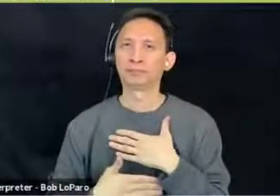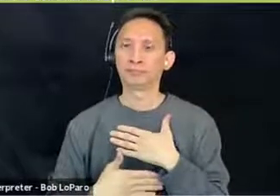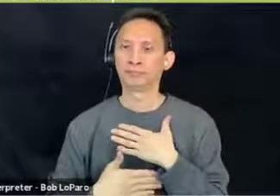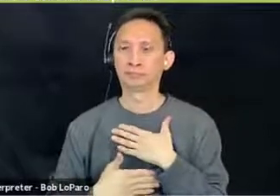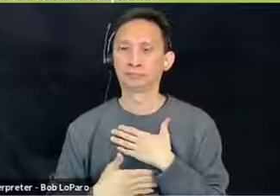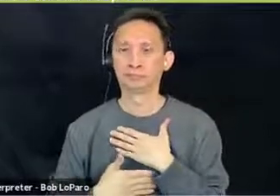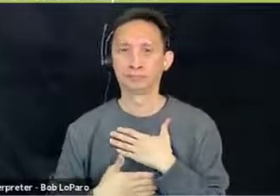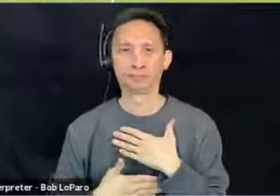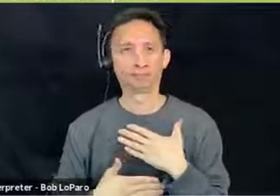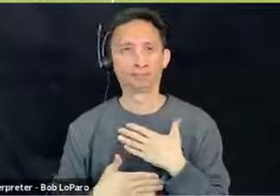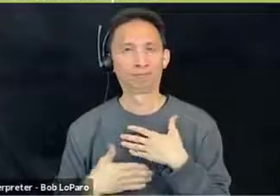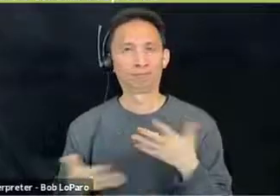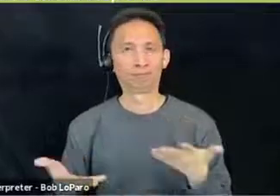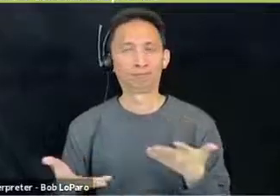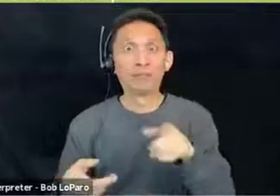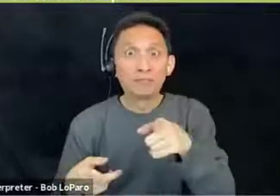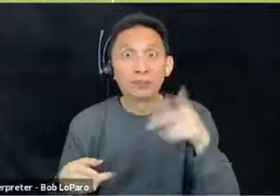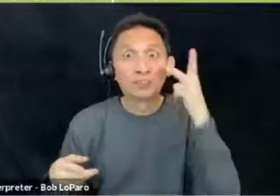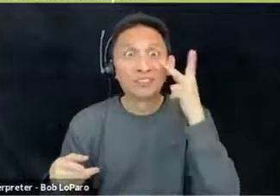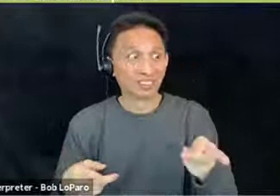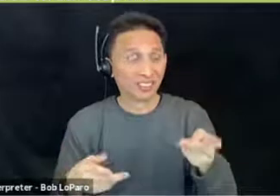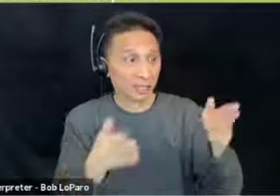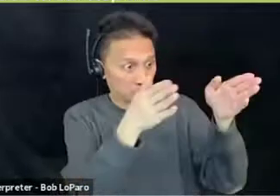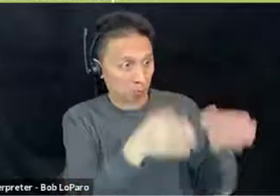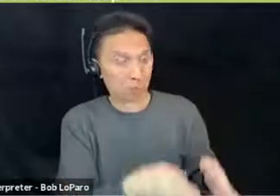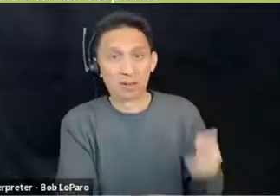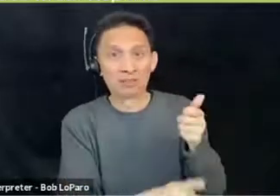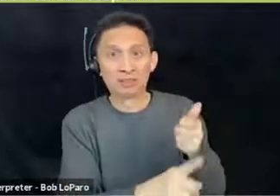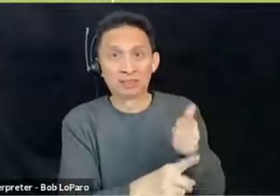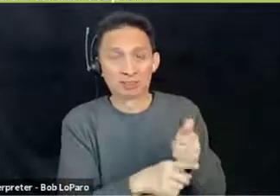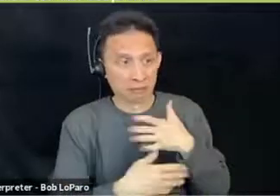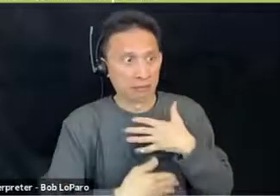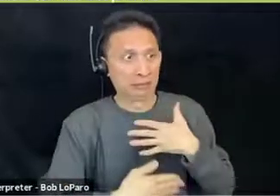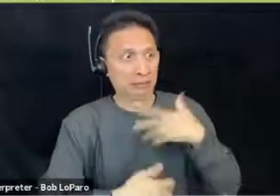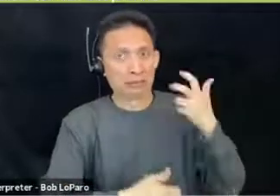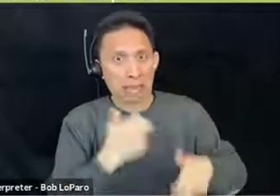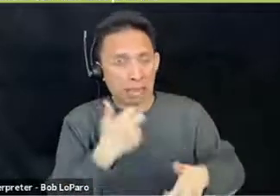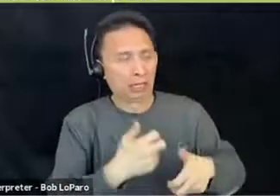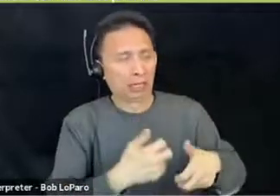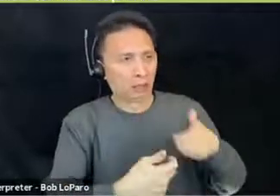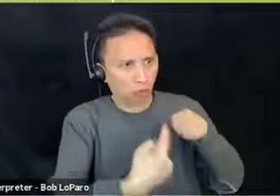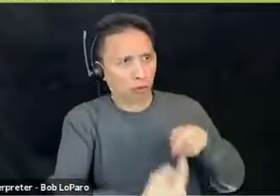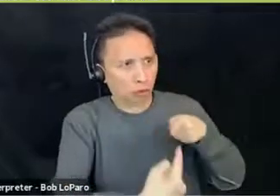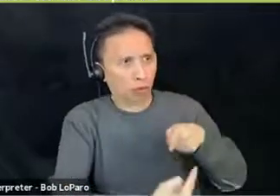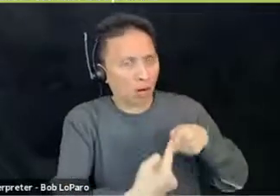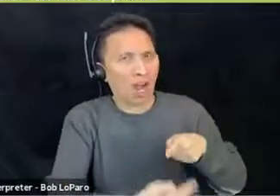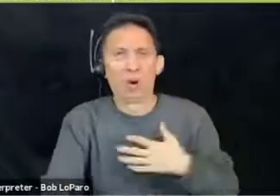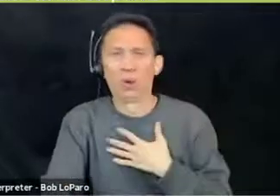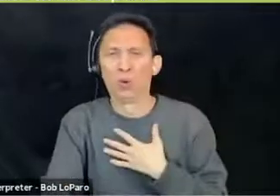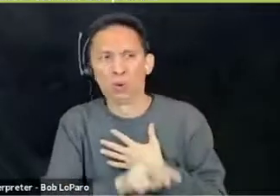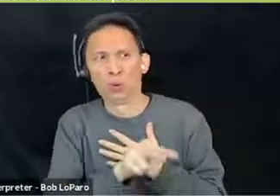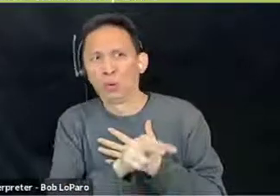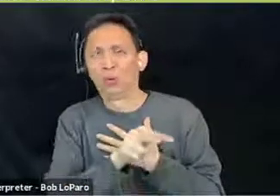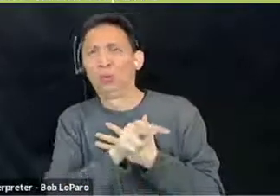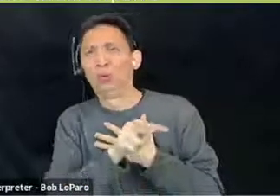in respiratory distress, but it's not pleasant and it can be traumatic for the whole family.